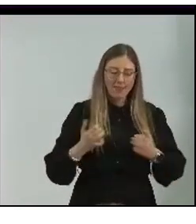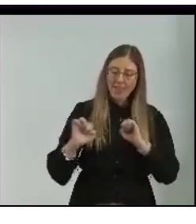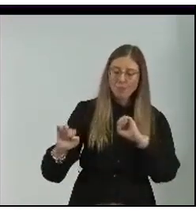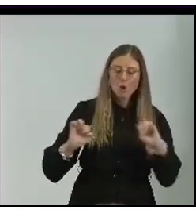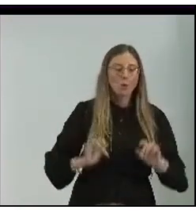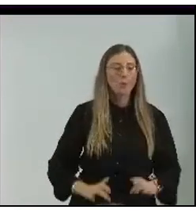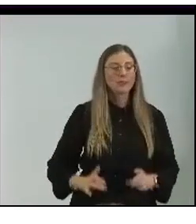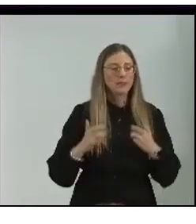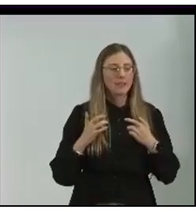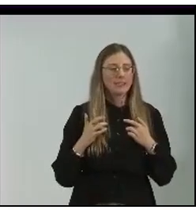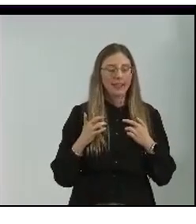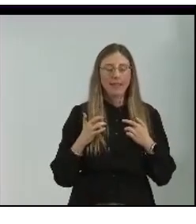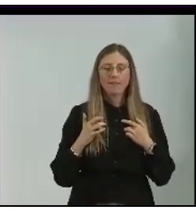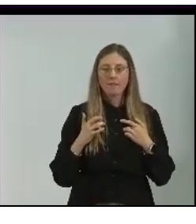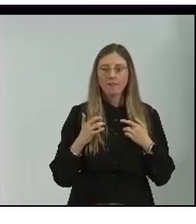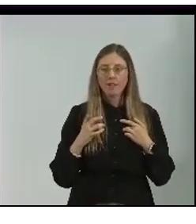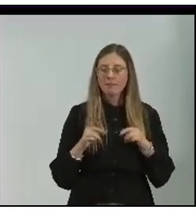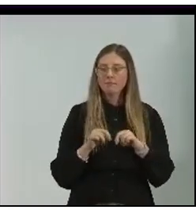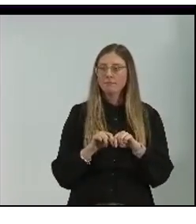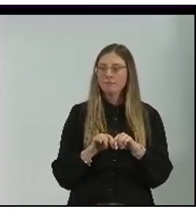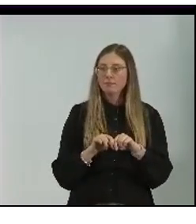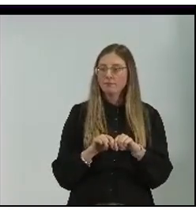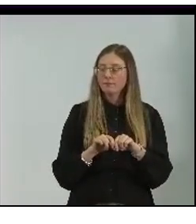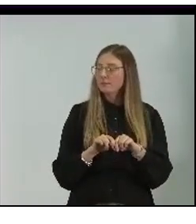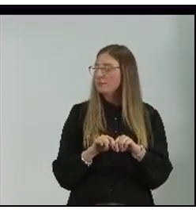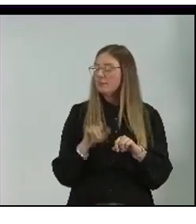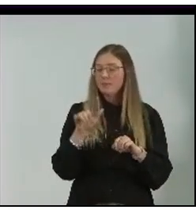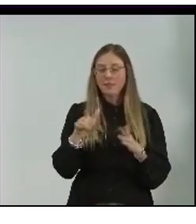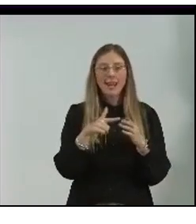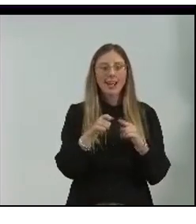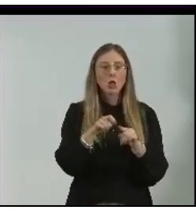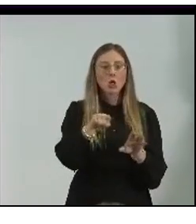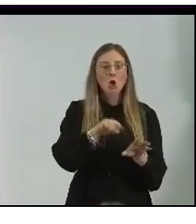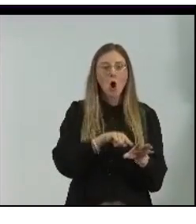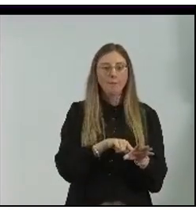Just think of the way that copy is created, right? And the folks involved there,